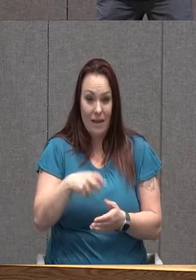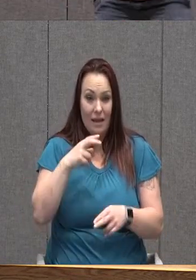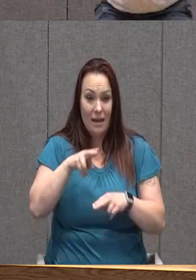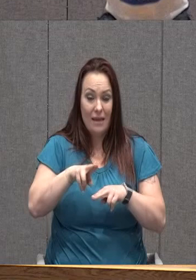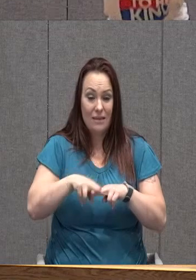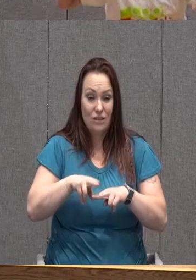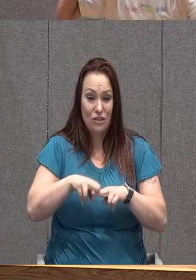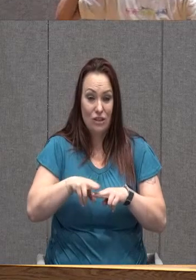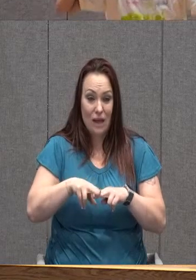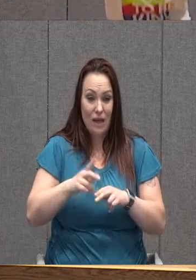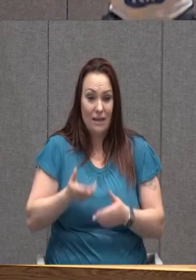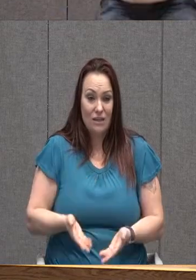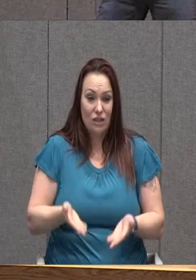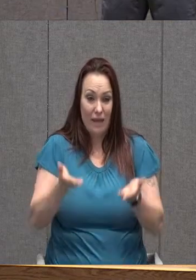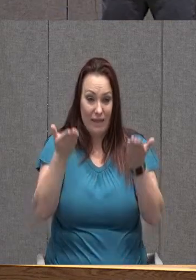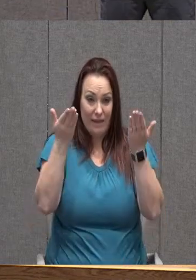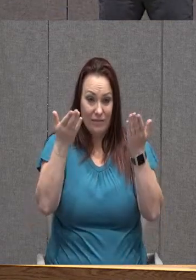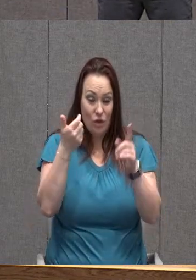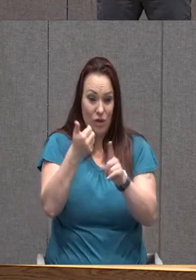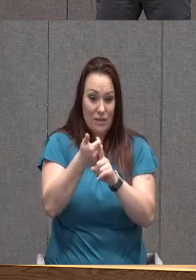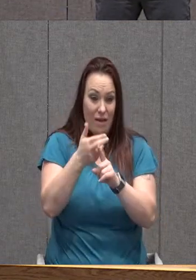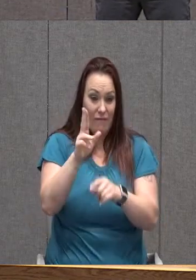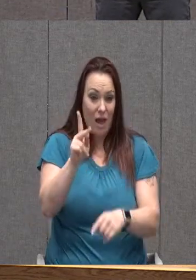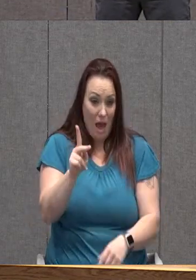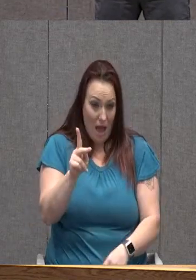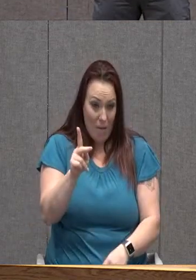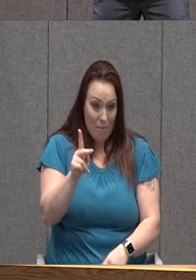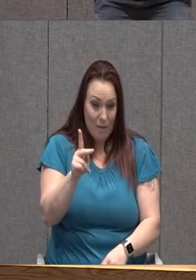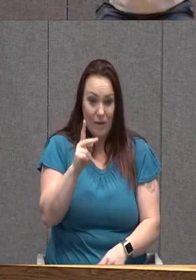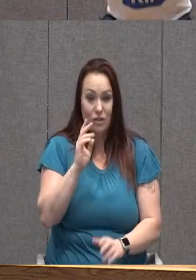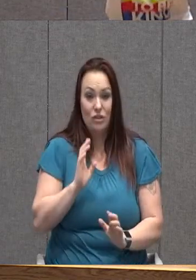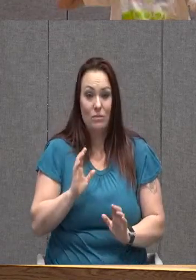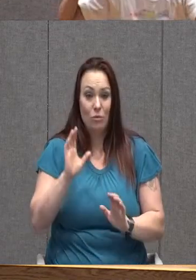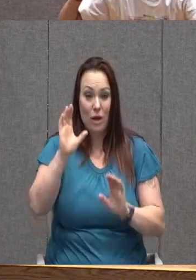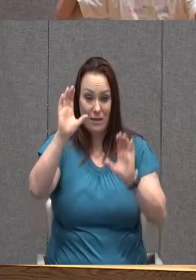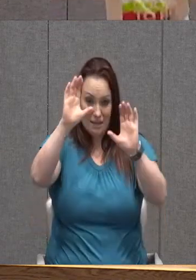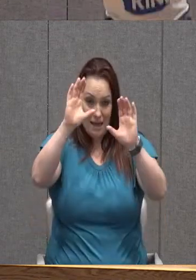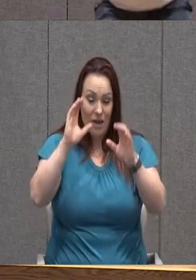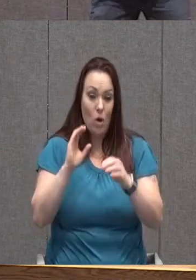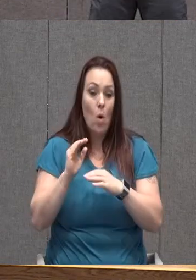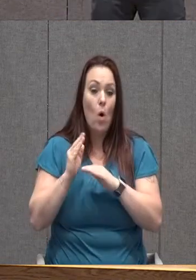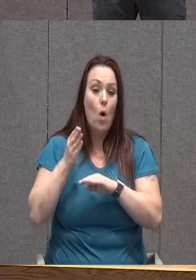and as she lifts herself up, she presses the cans over her head.